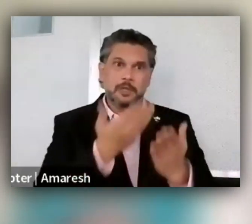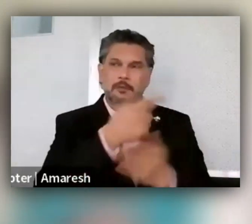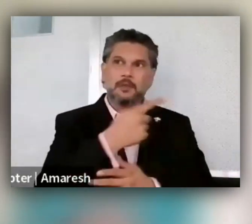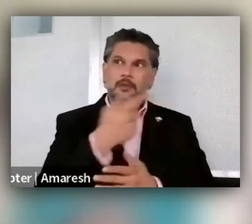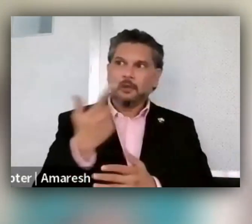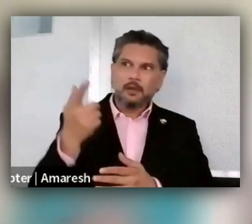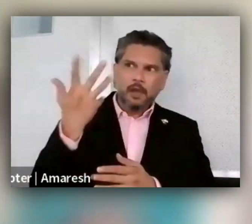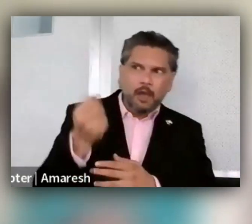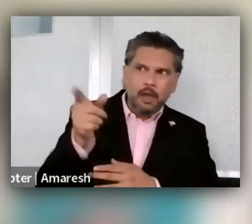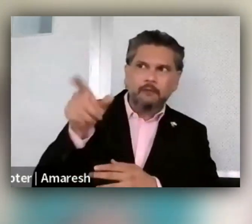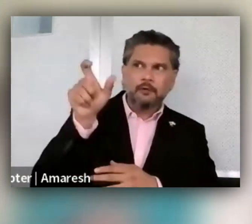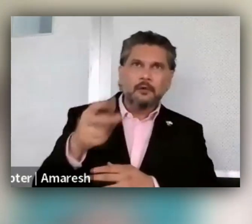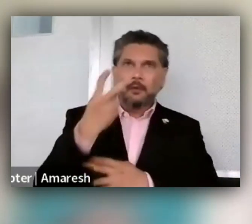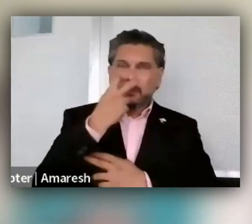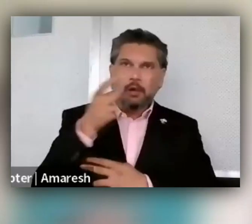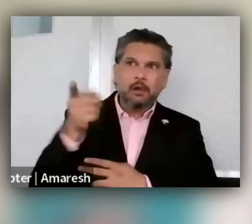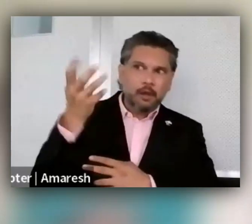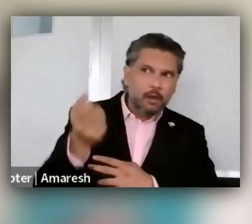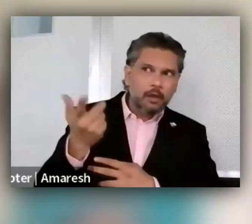that if they had known someone was going to be doing that.